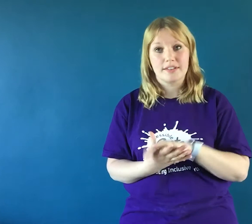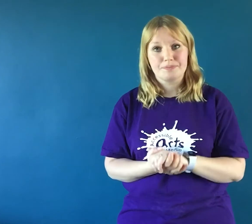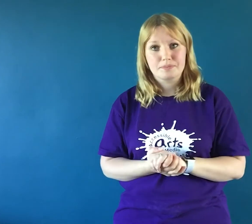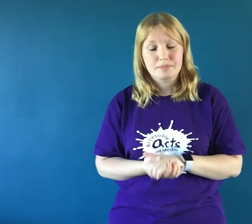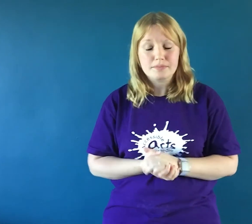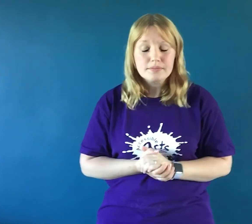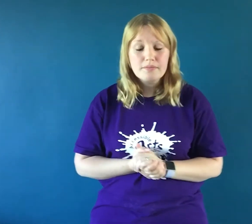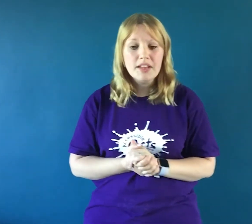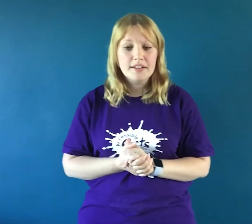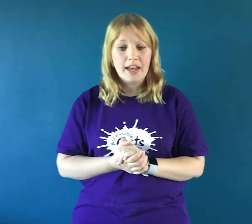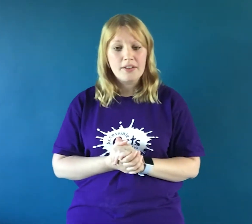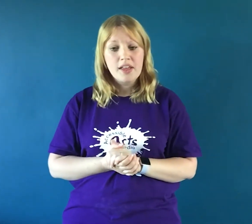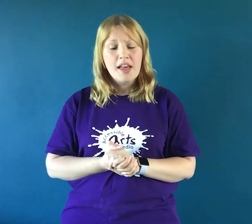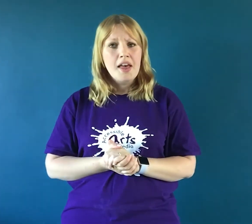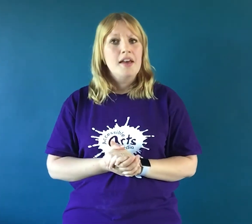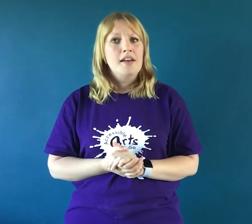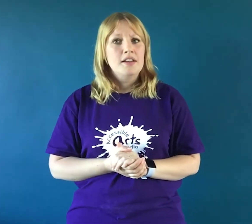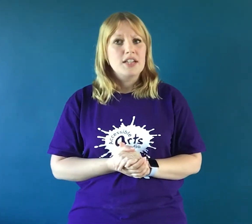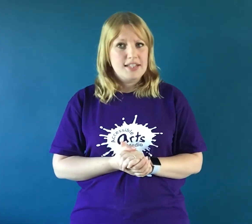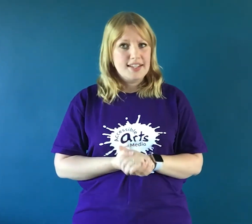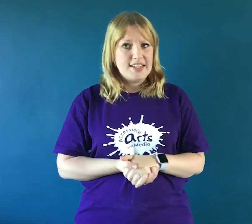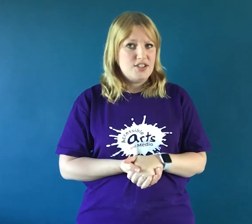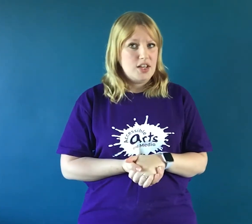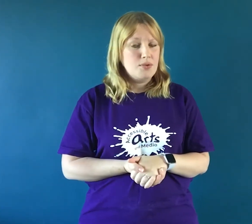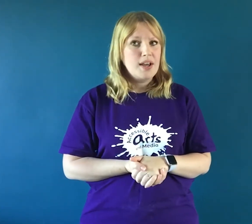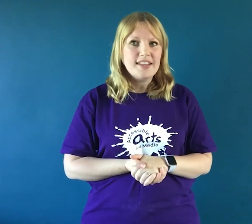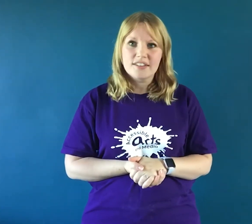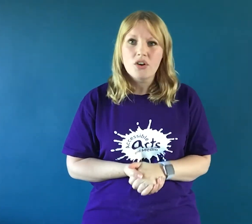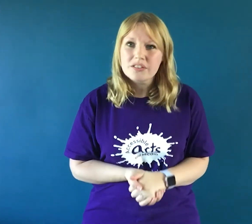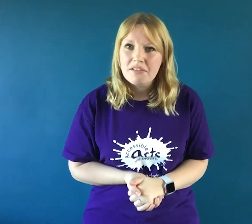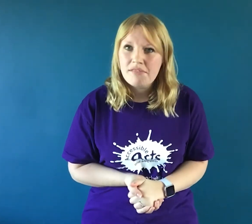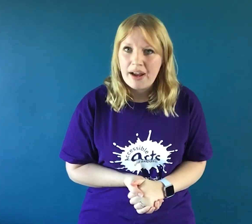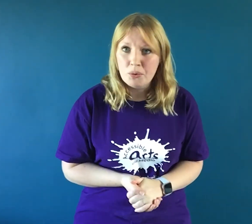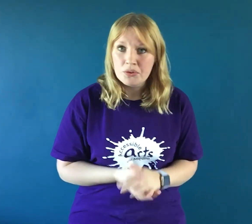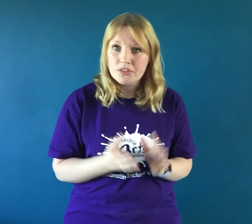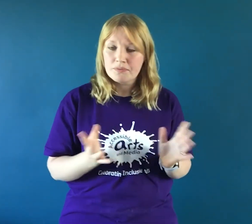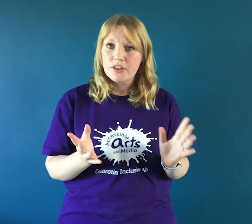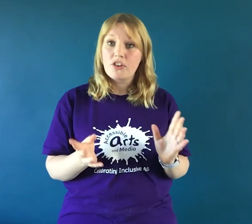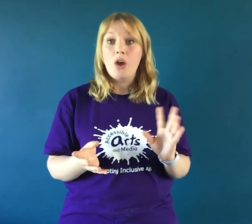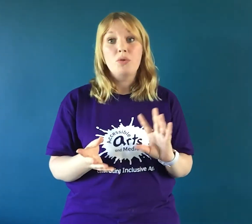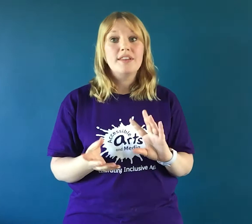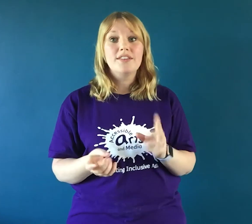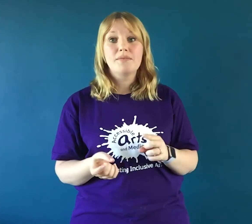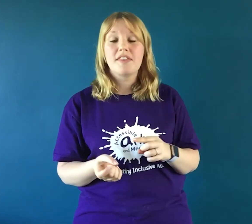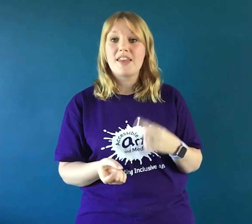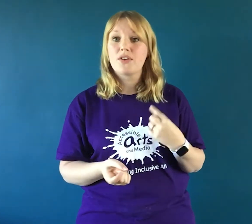today. Shall I sing it to you? It’s called a round. So, this is something that you could